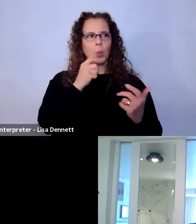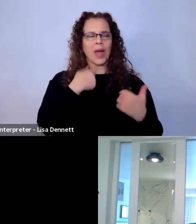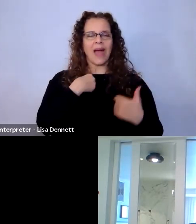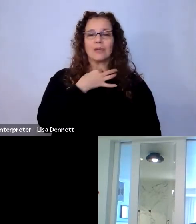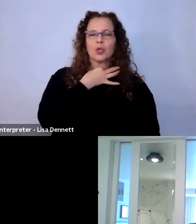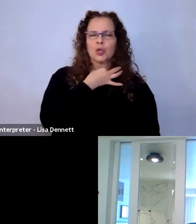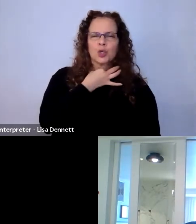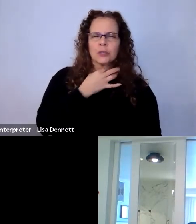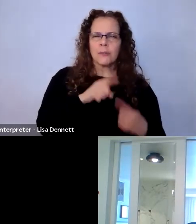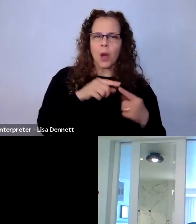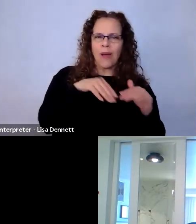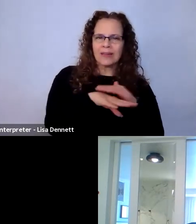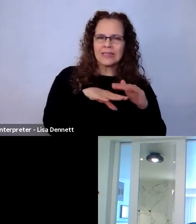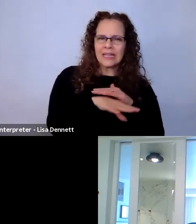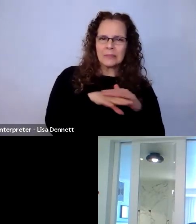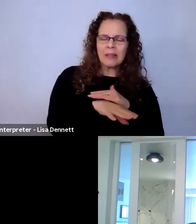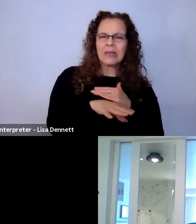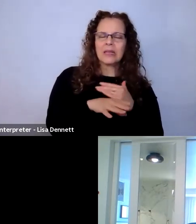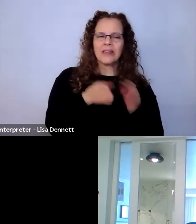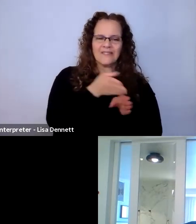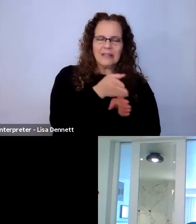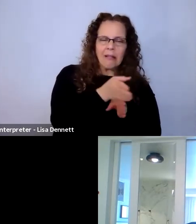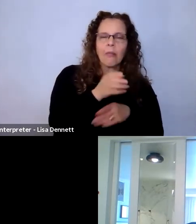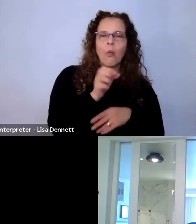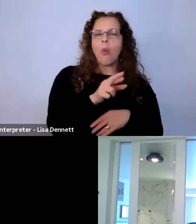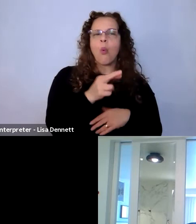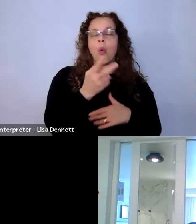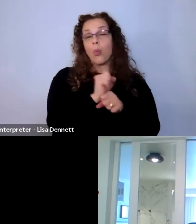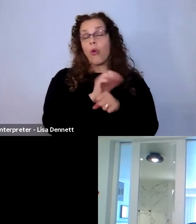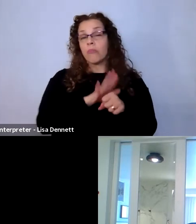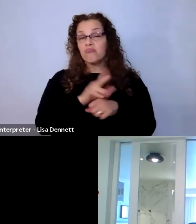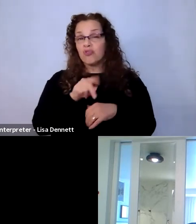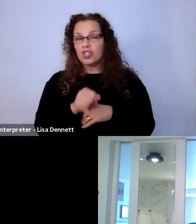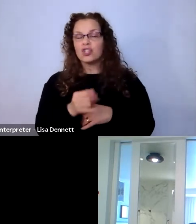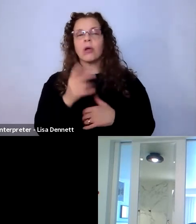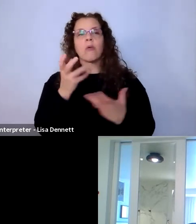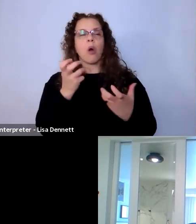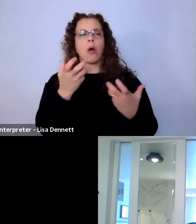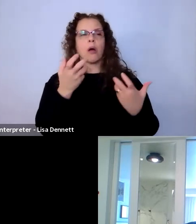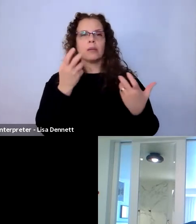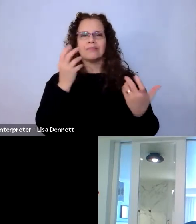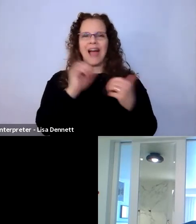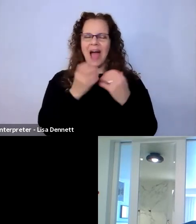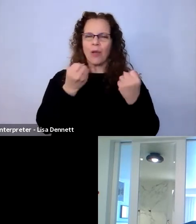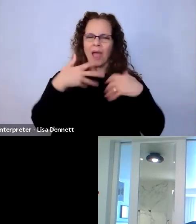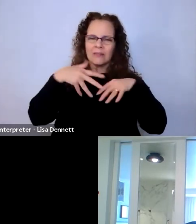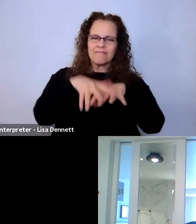Industry or who is working on a project, where they would like to see how they can implement accessibility shoot me.